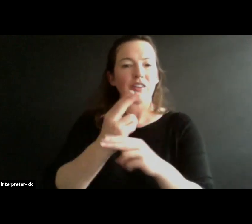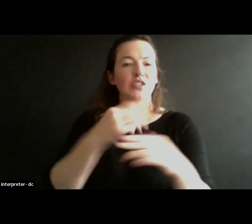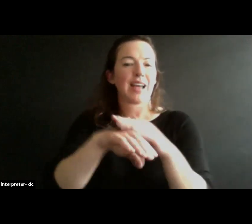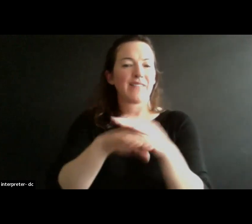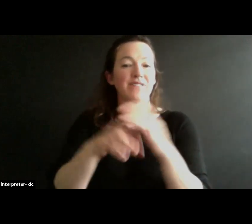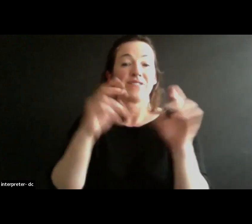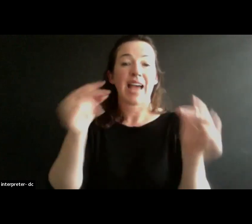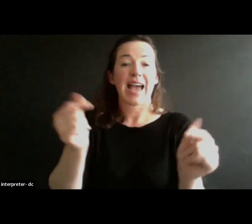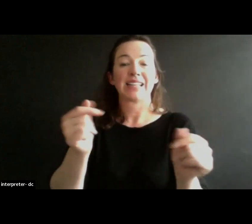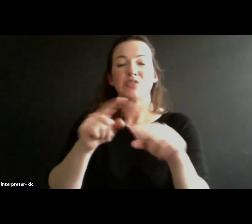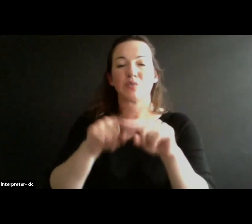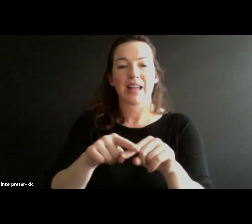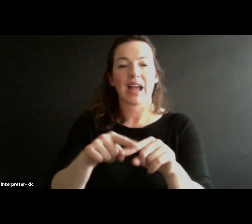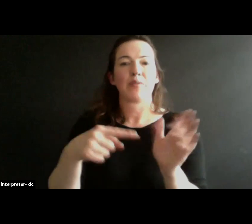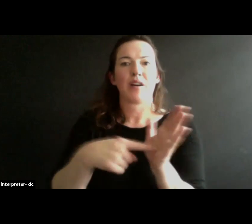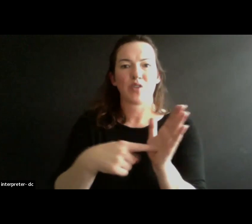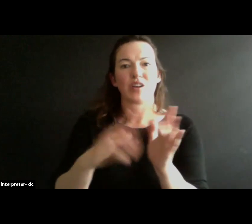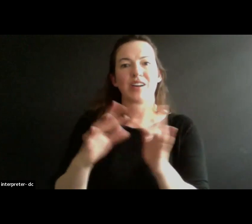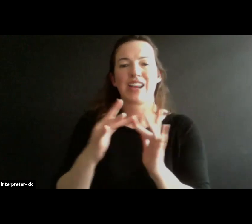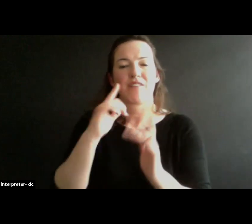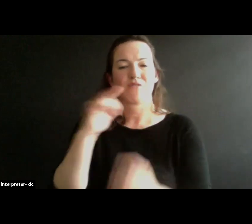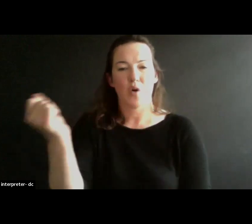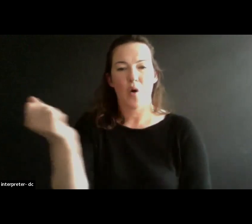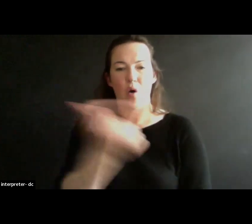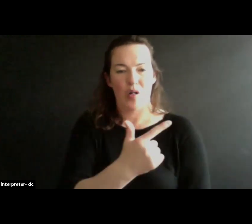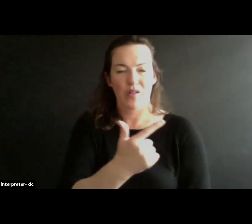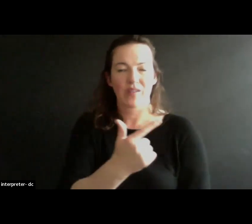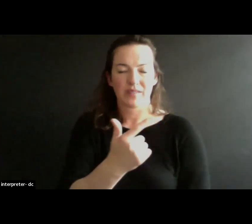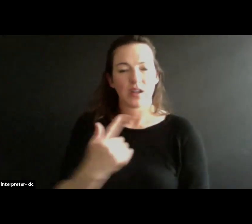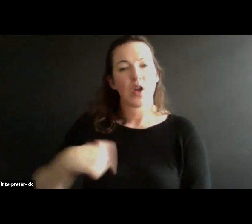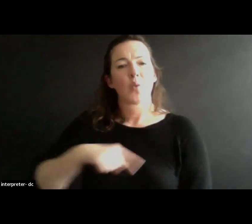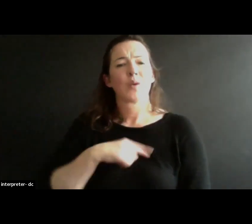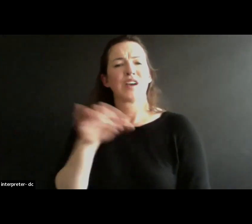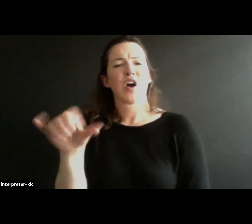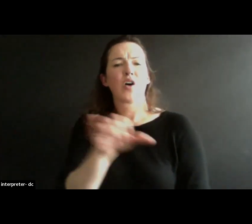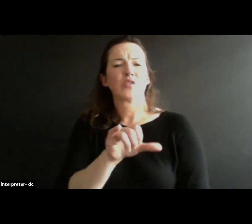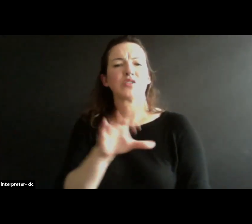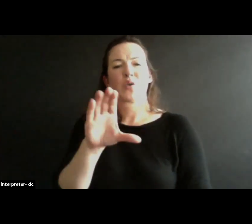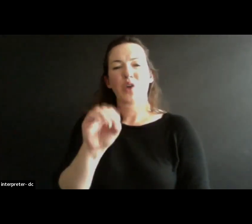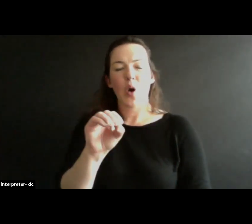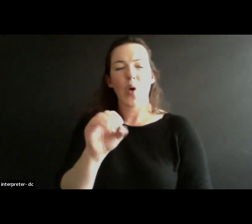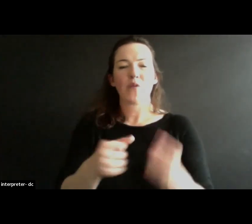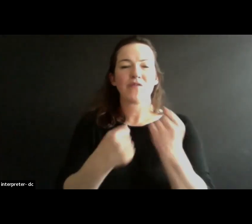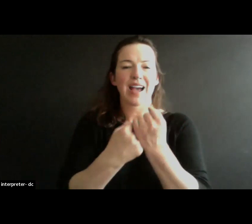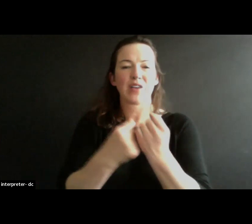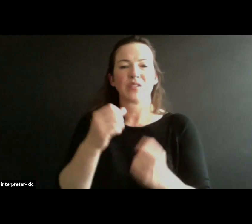and affordable Internet for everyone. We also have co-founded and co-leading, a statewide